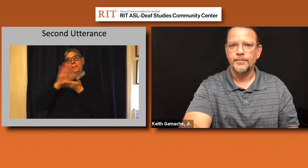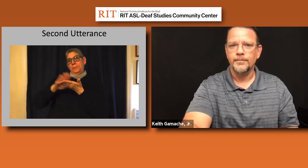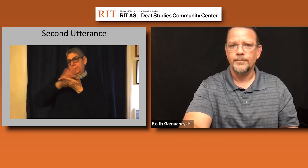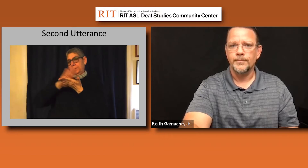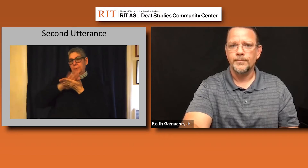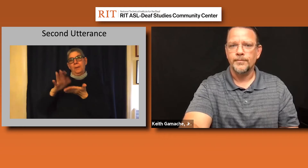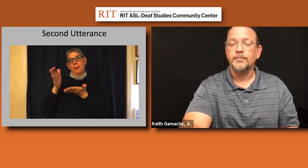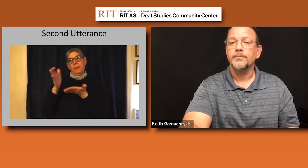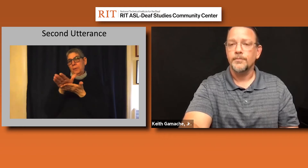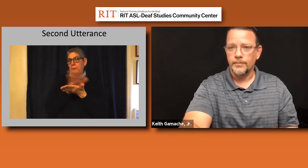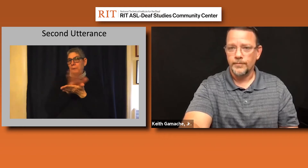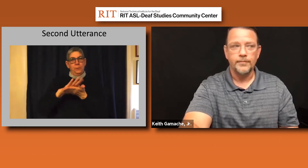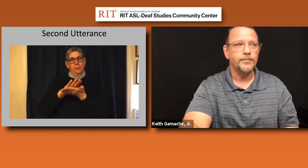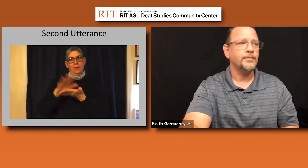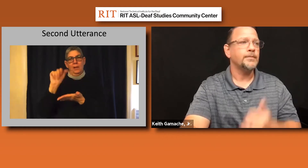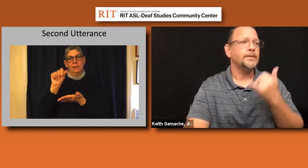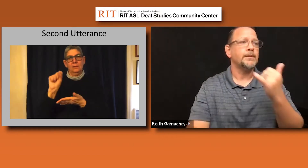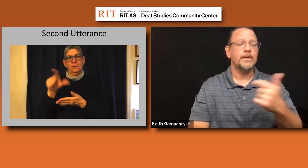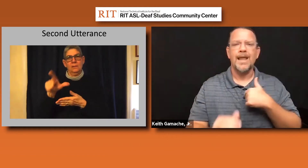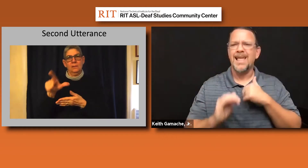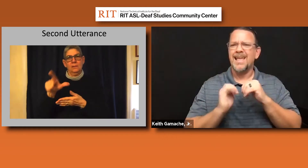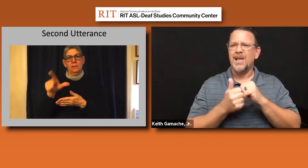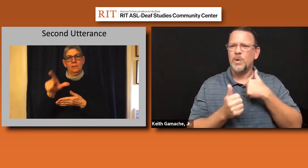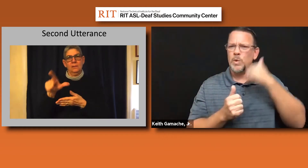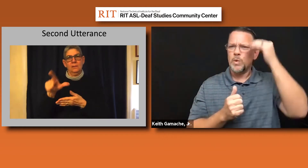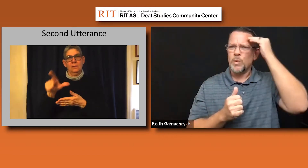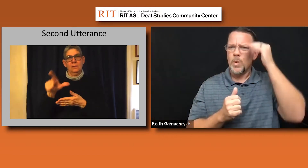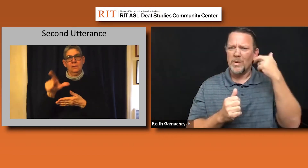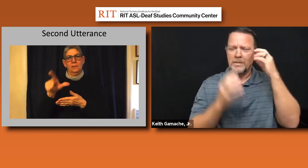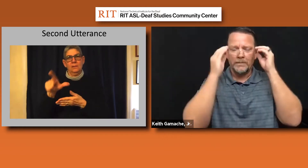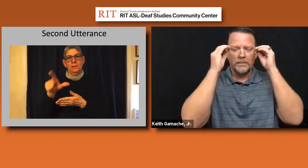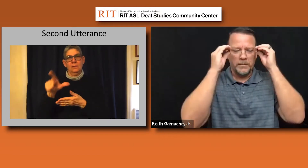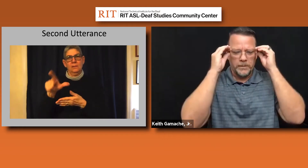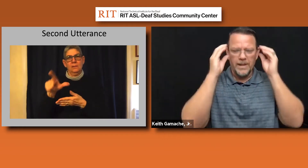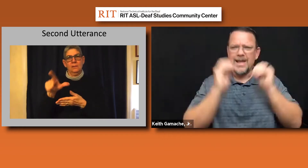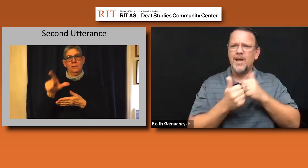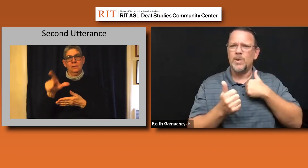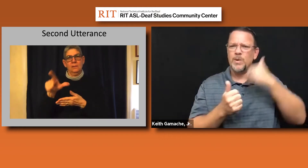and looking at more of a pure way of defining ASL.